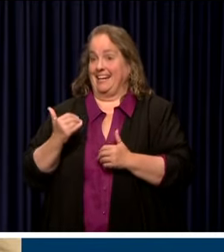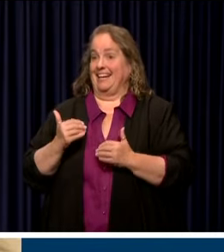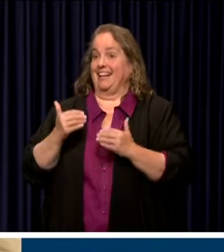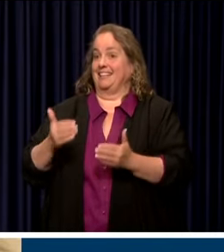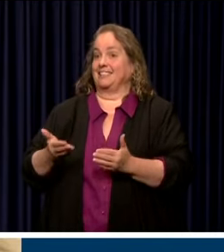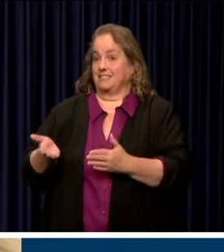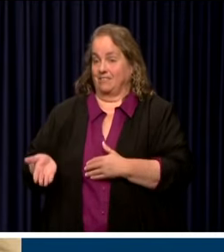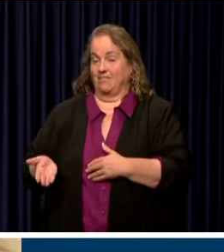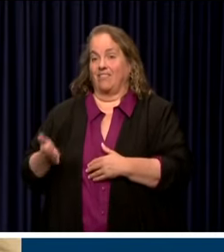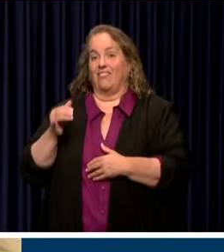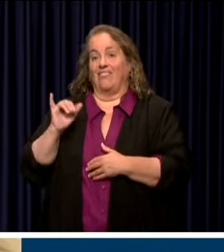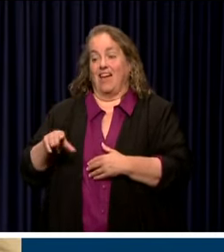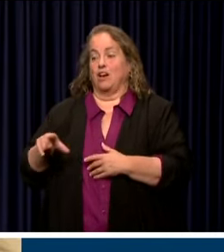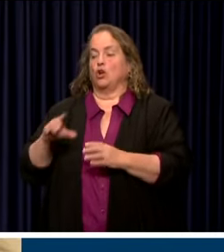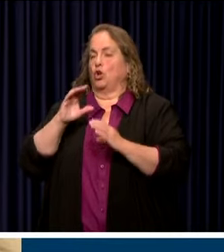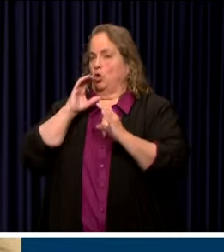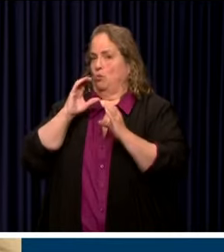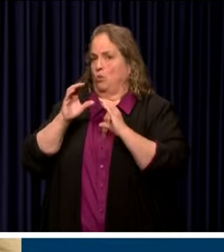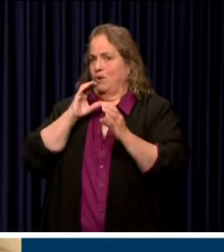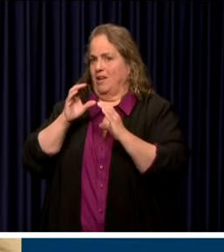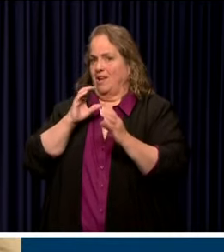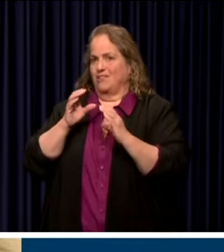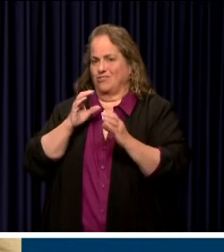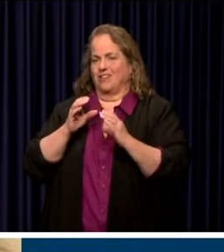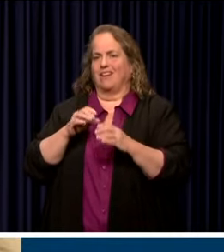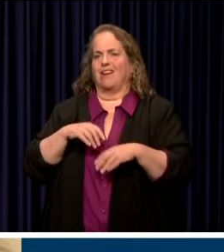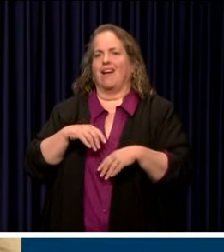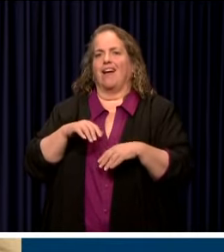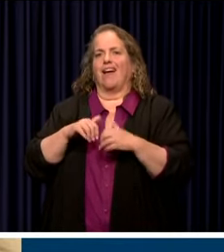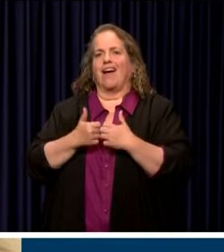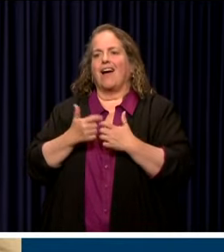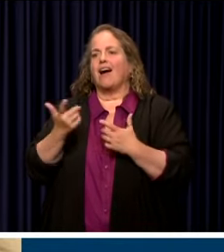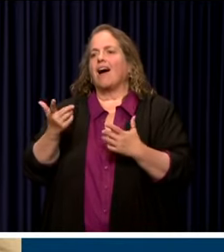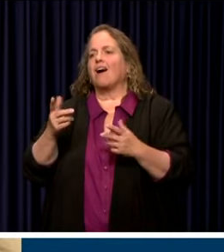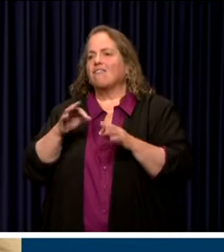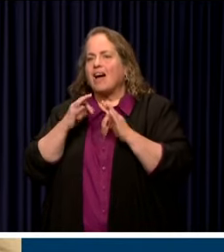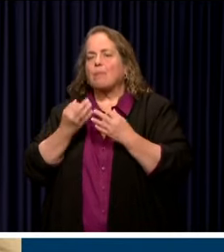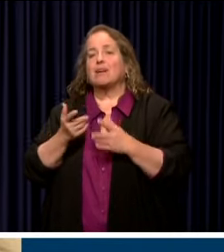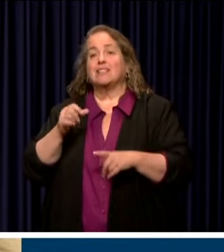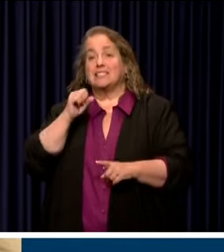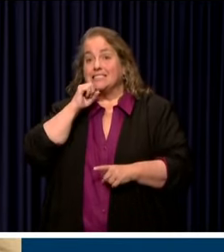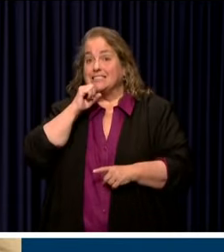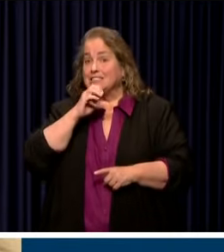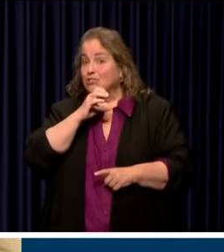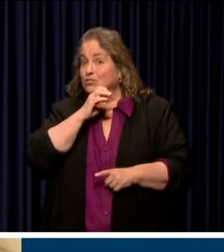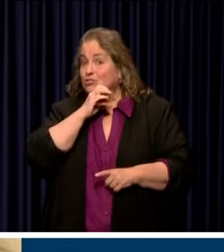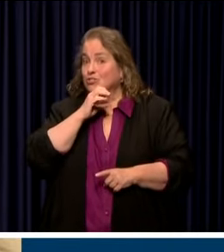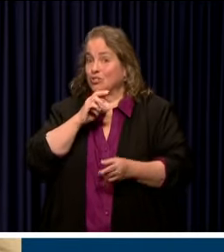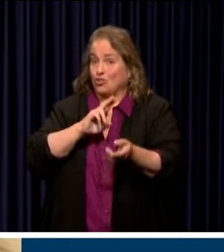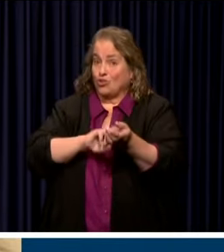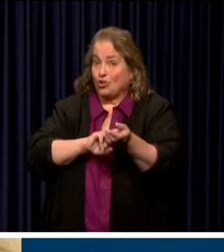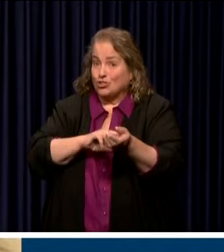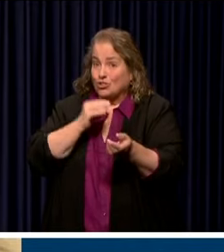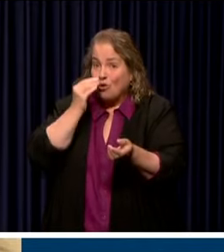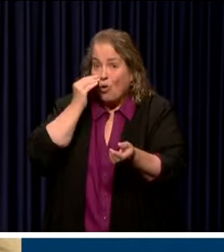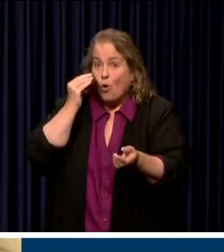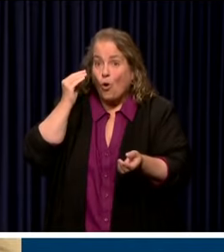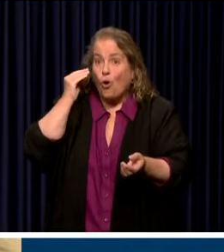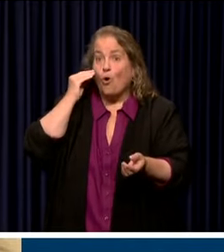LOT OF OUR SENIORS ARE GOING TO MISS PROM, ARE GOING TO MISS GRADUATION. MY SON IS GOING TO GRADUATE FROM